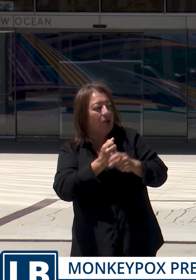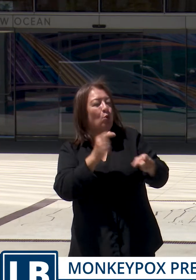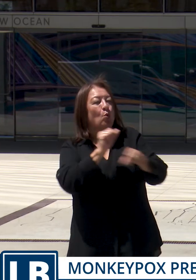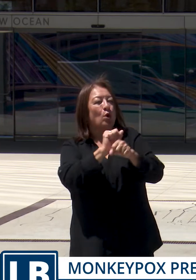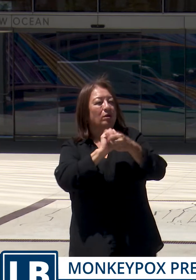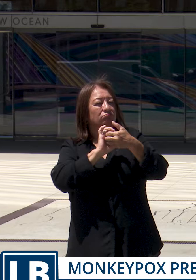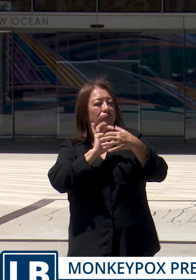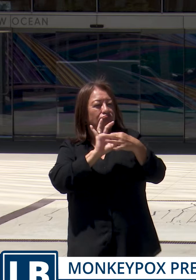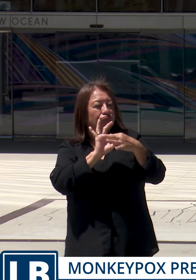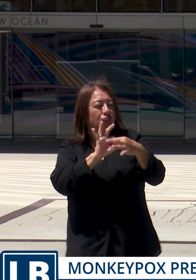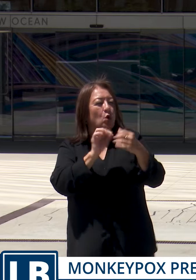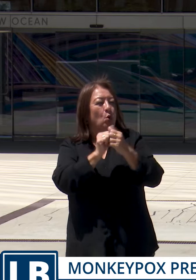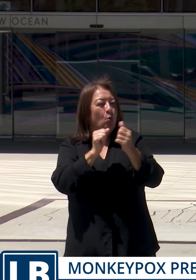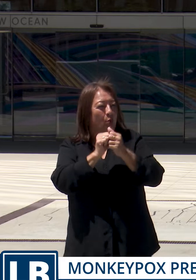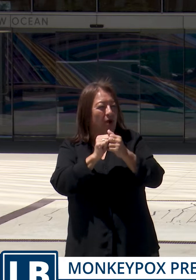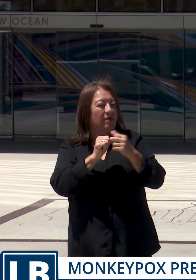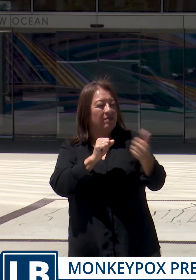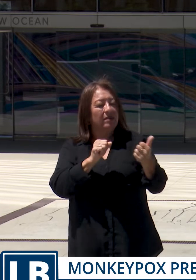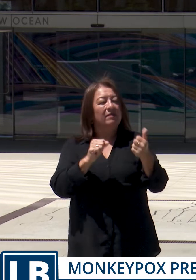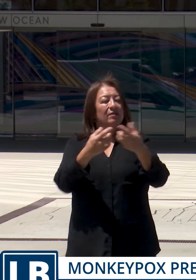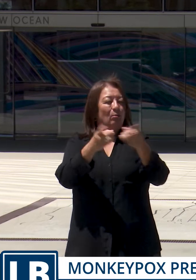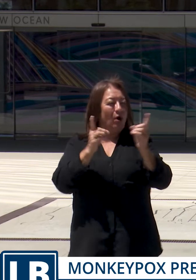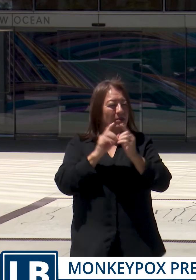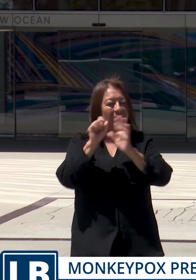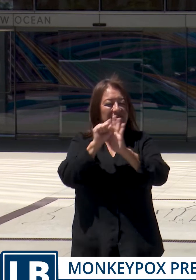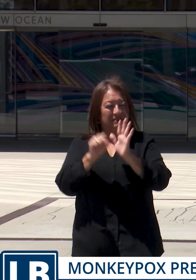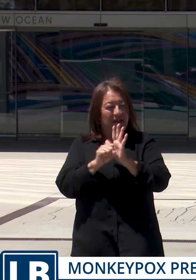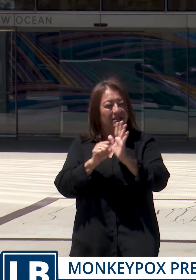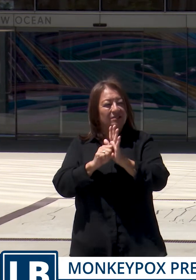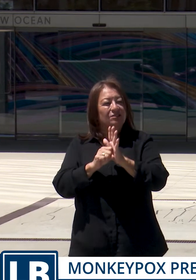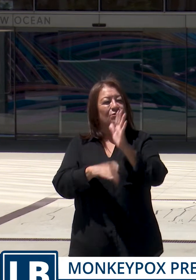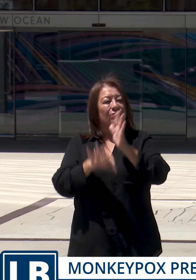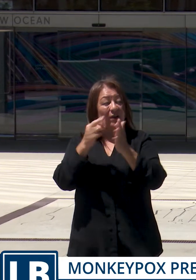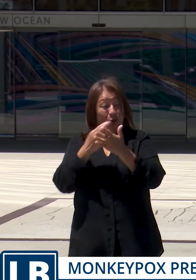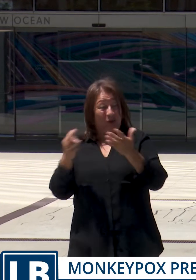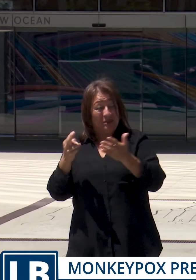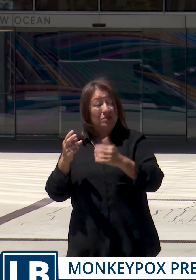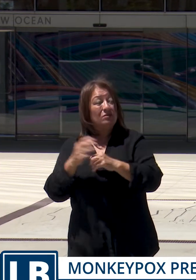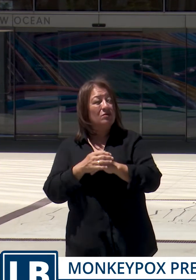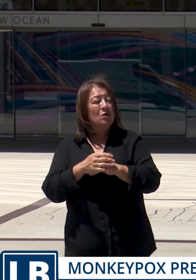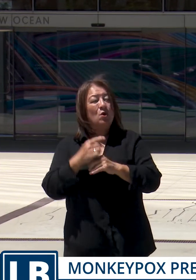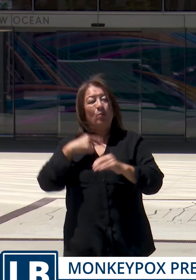uh to identify resources our we anticipate additional vaccine showing up within the next week